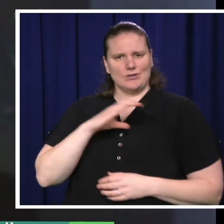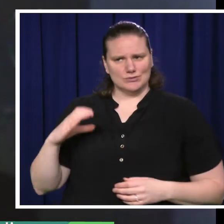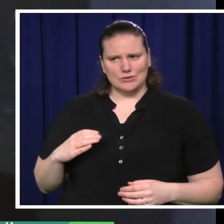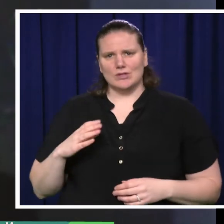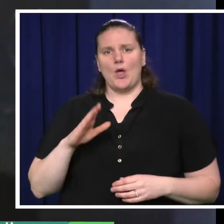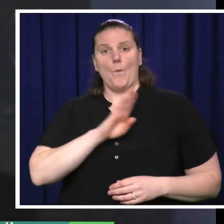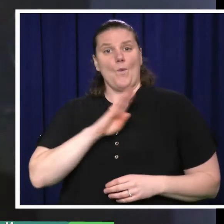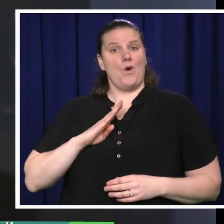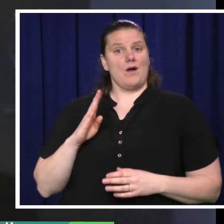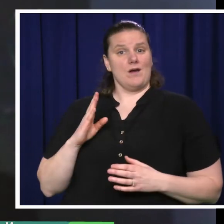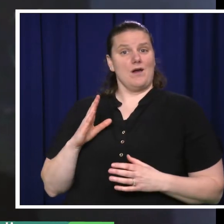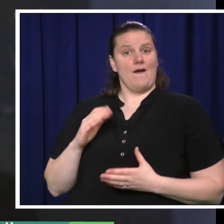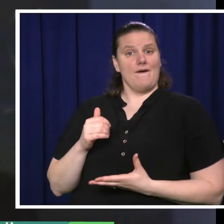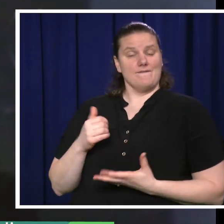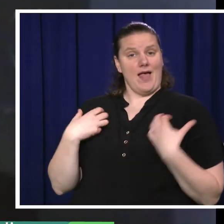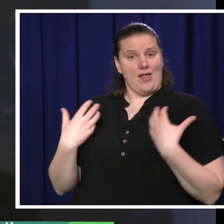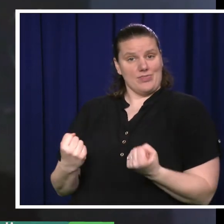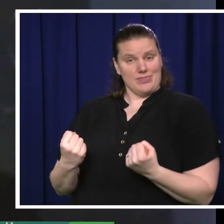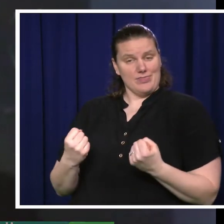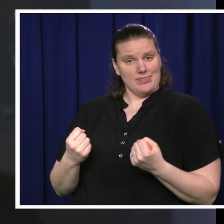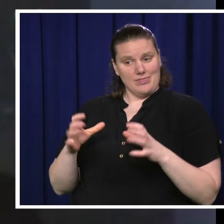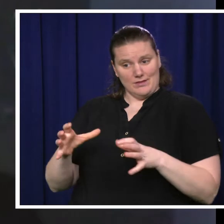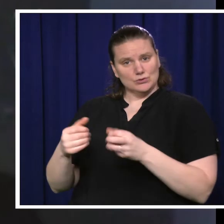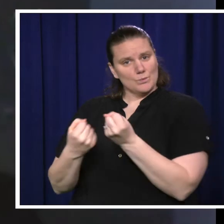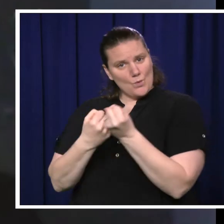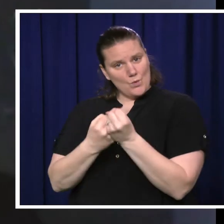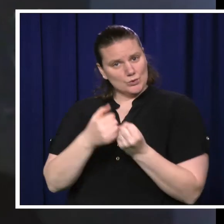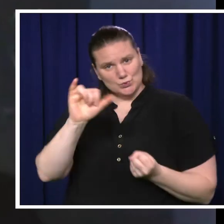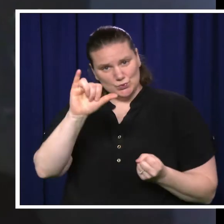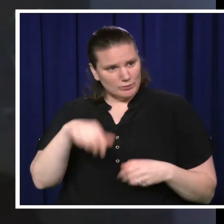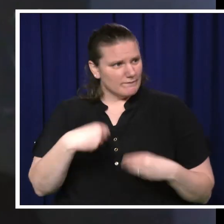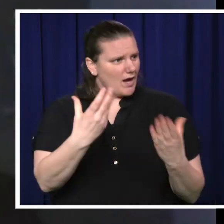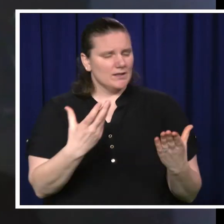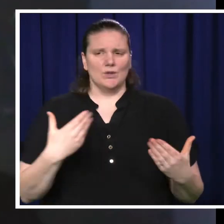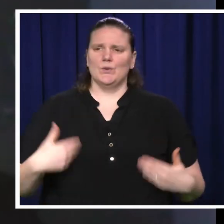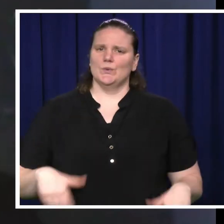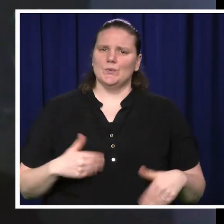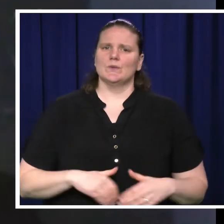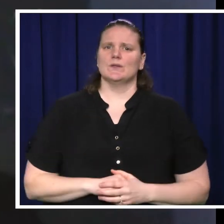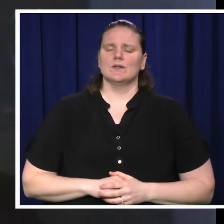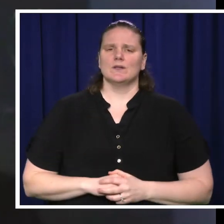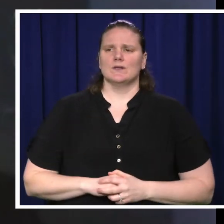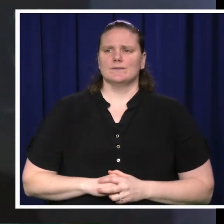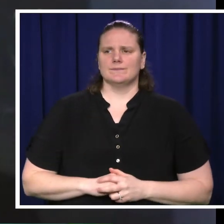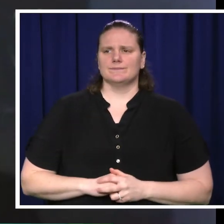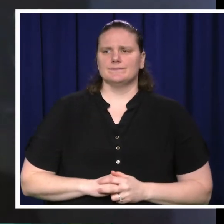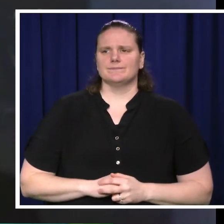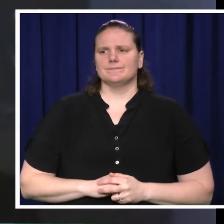County Council and our Board of Health for all the for all the support they've provided throughout this effort.